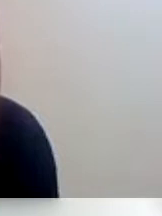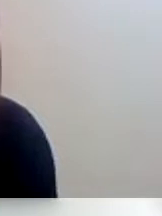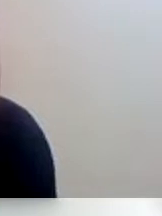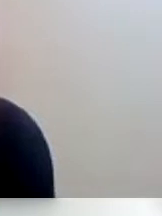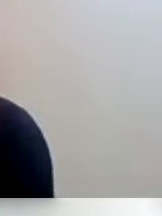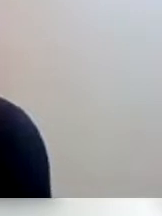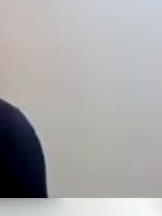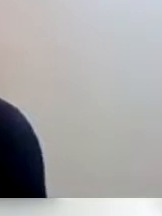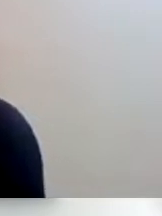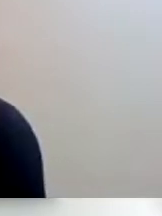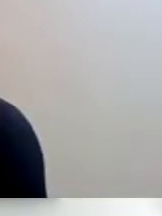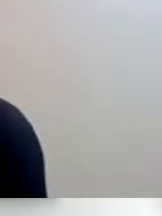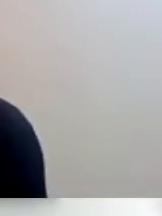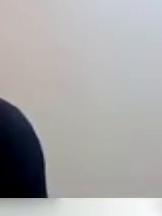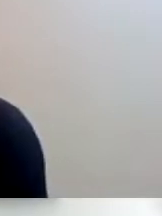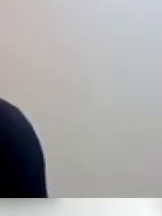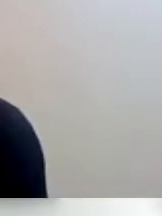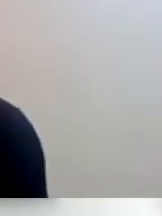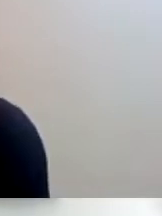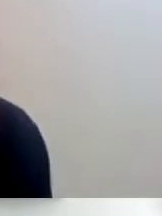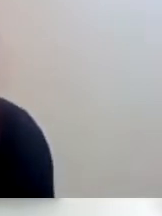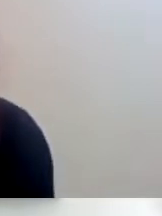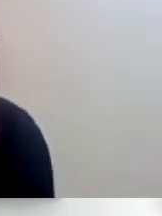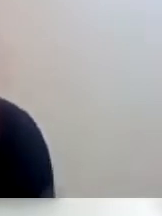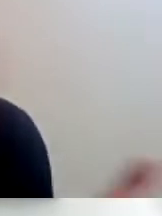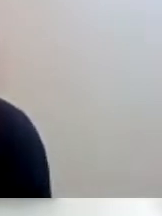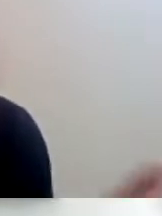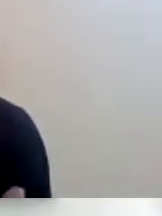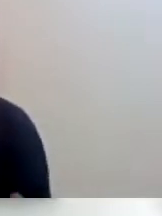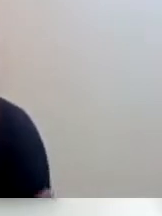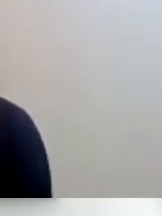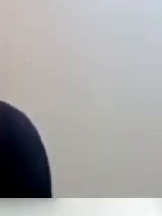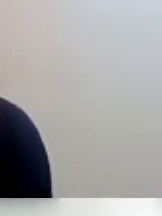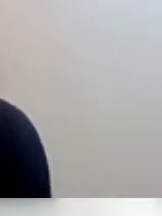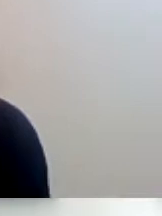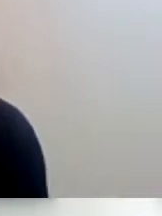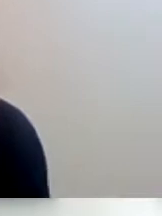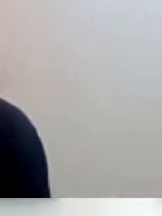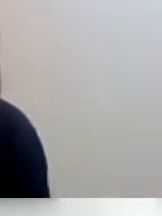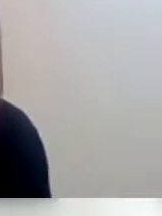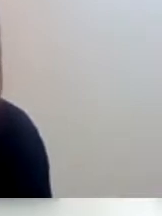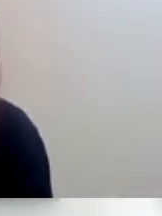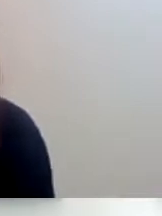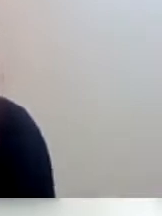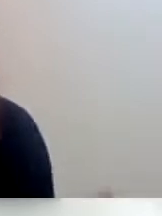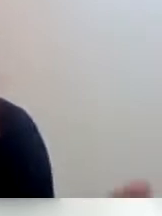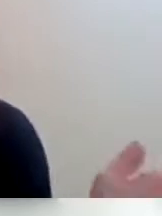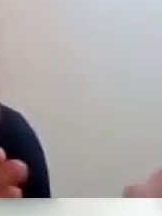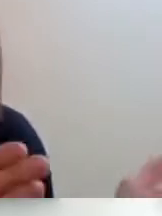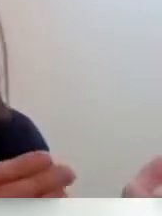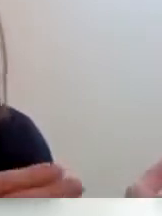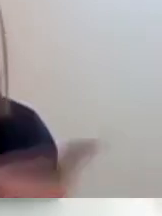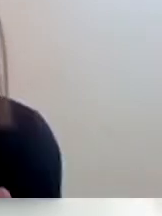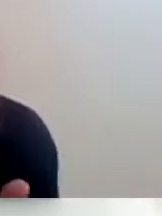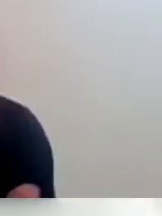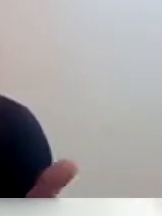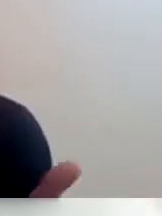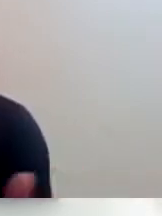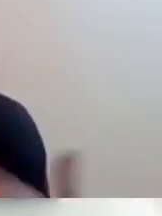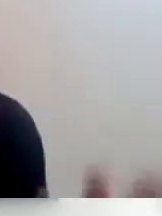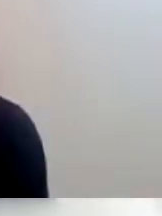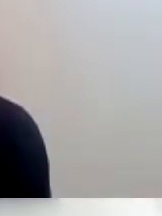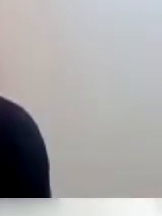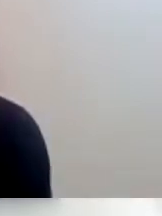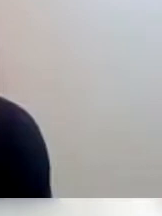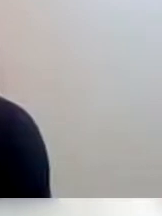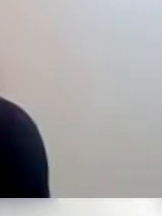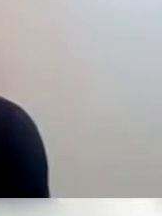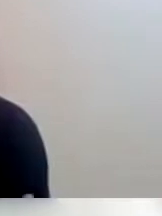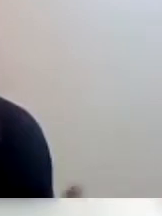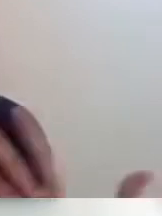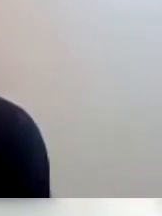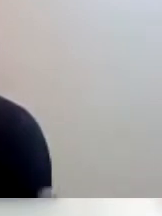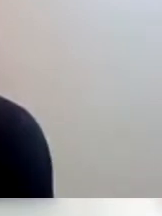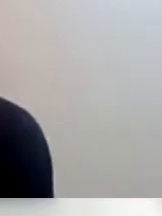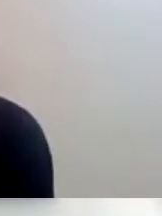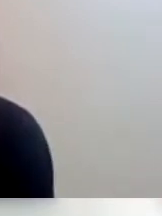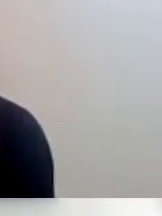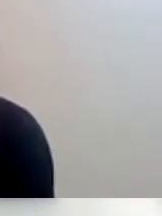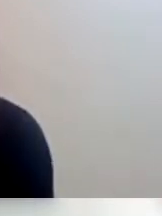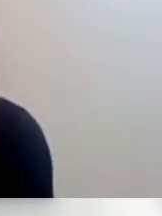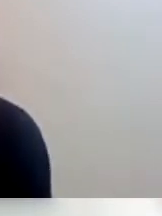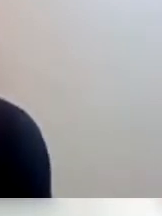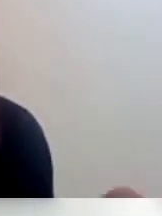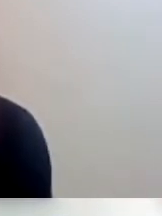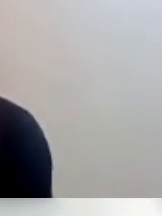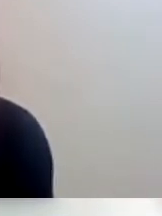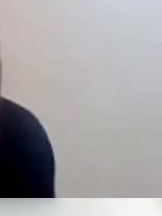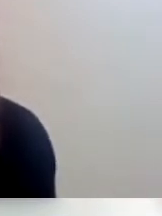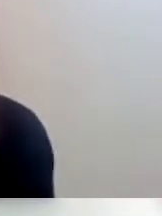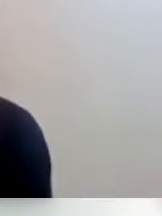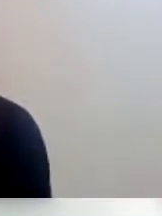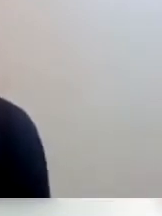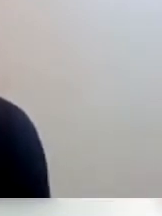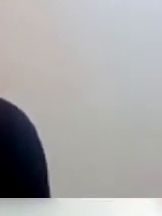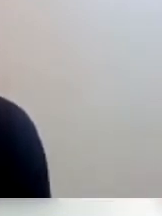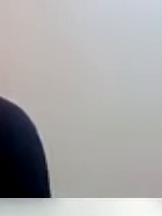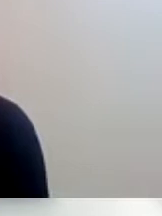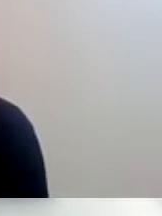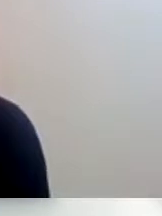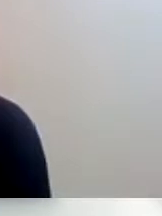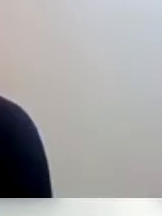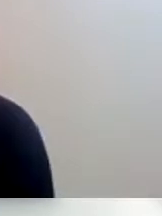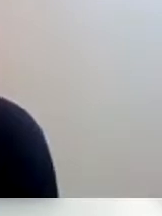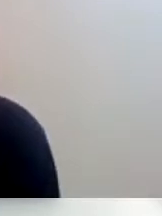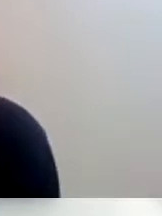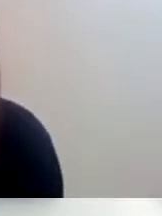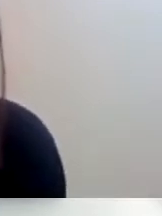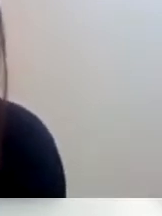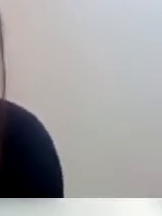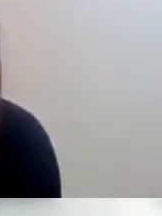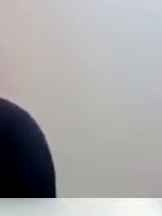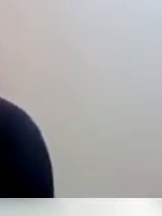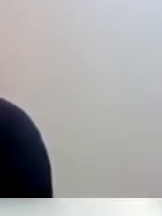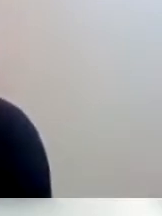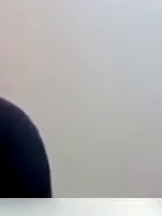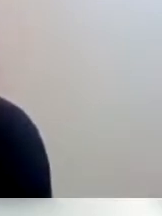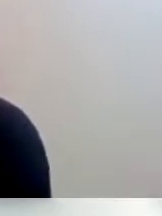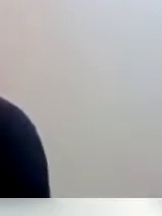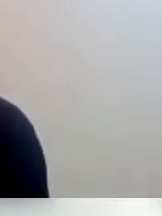This is Megan. I can pop in here. Let me see if I can find it again. There was a great question here asking about how we plan to incorporate data from the dicennial census. That's a great question. I don't know if anybody recalls filling out their census form